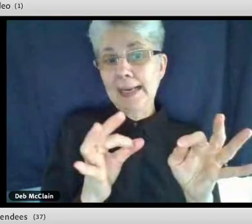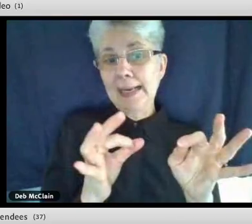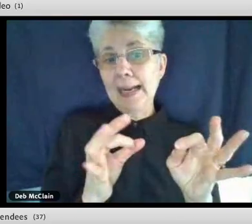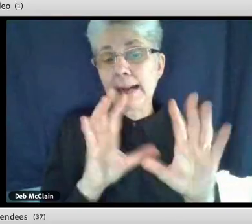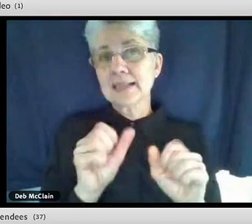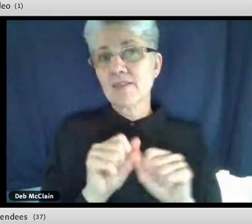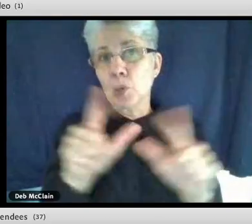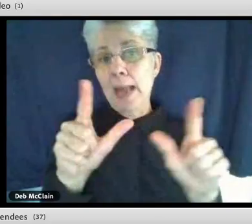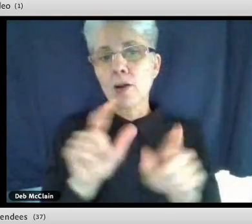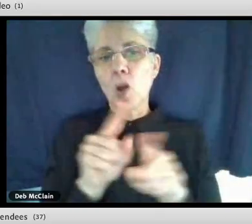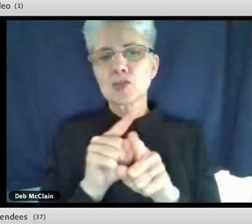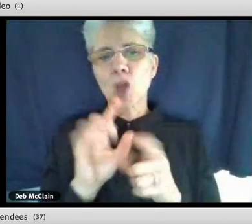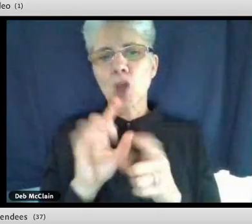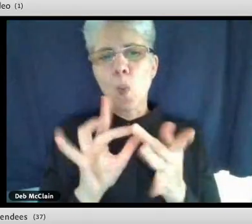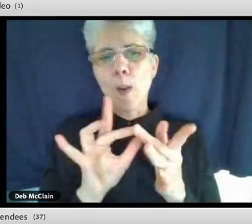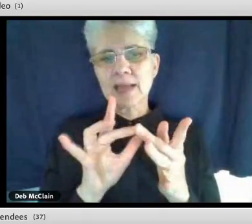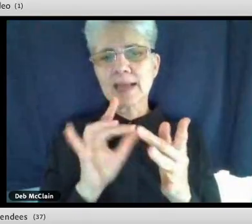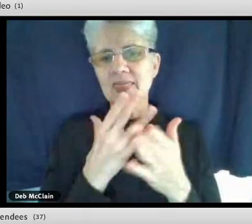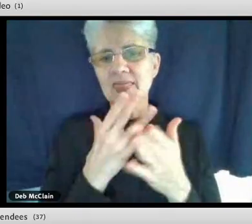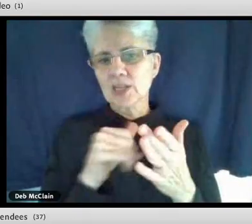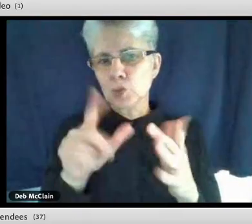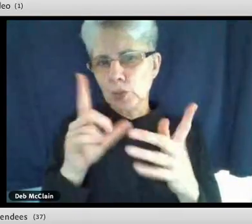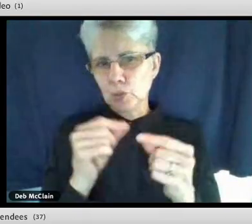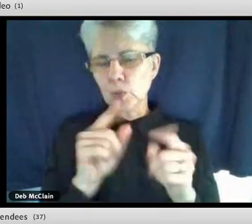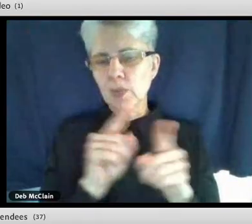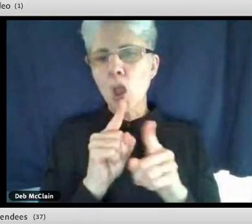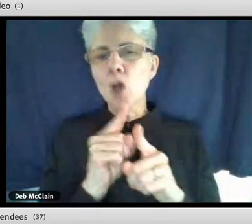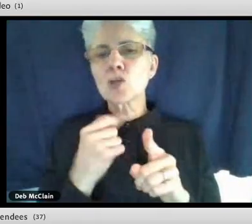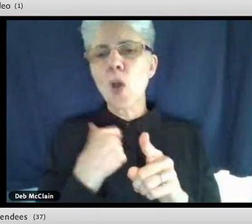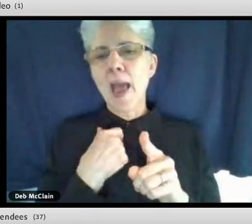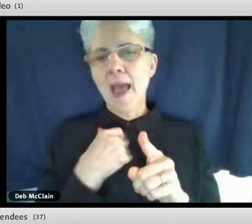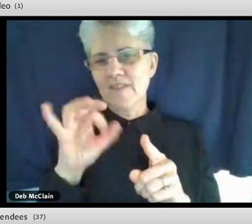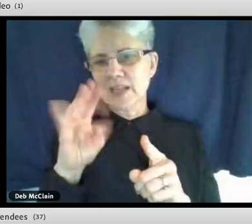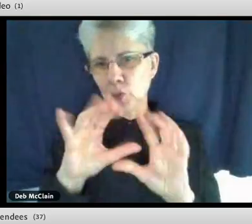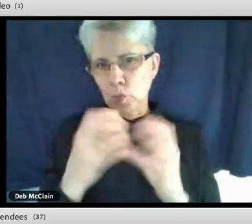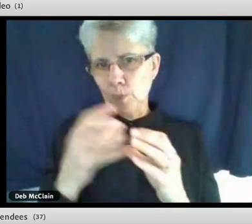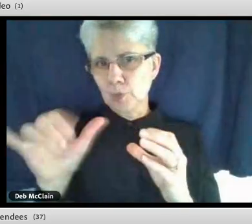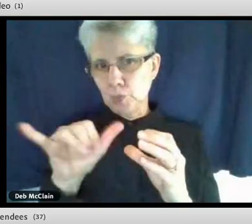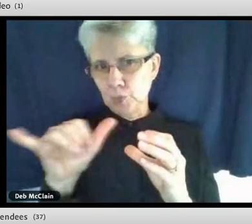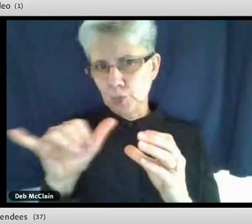but most things that are free that companies have put out, also websites, things you can do,